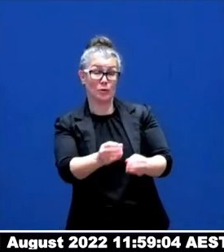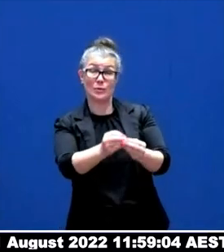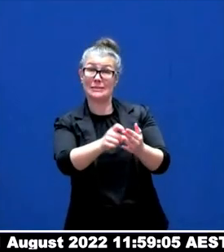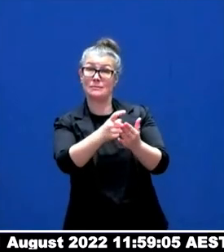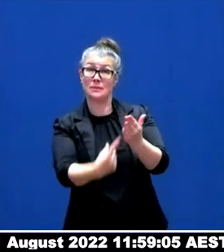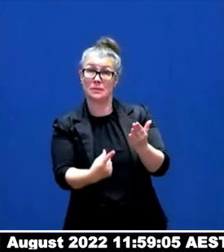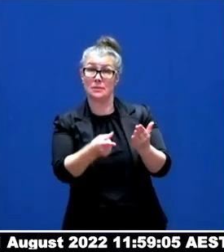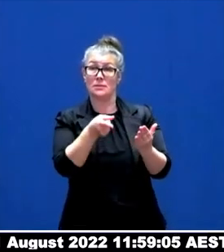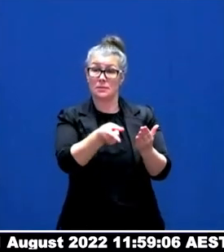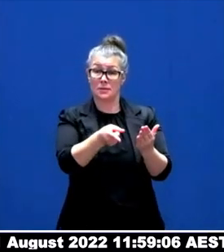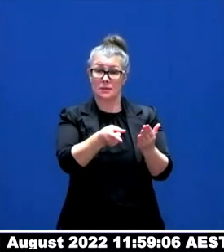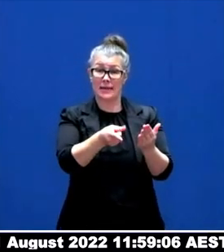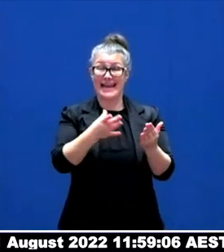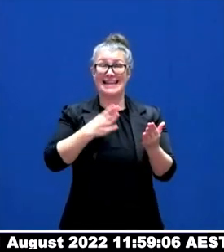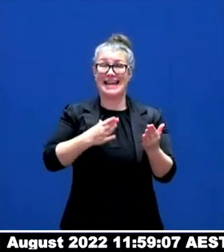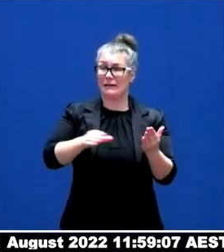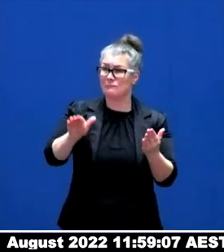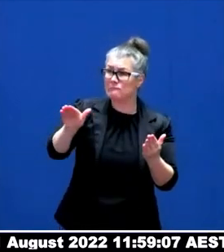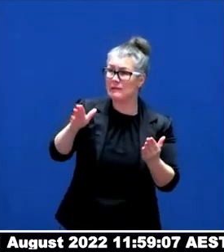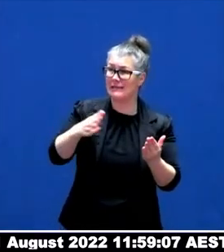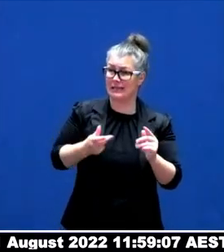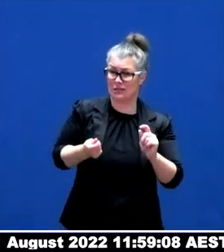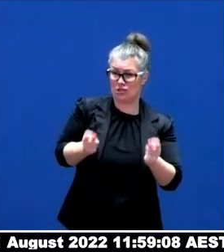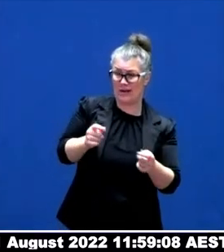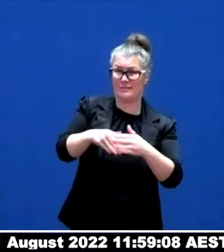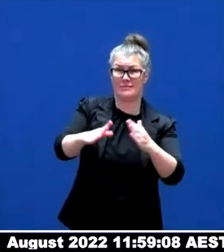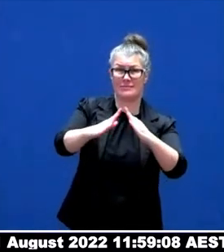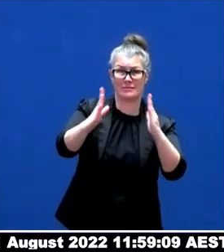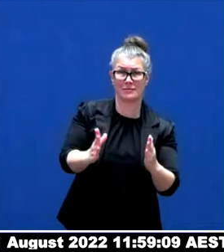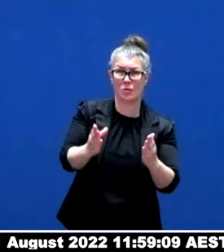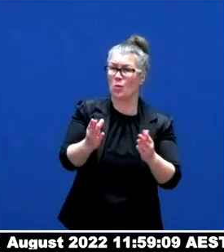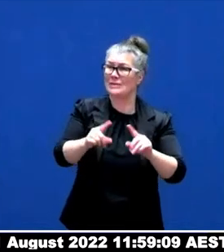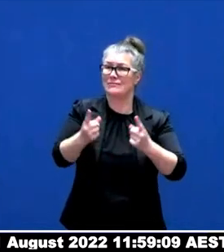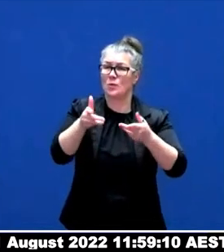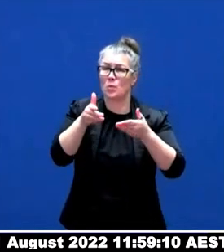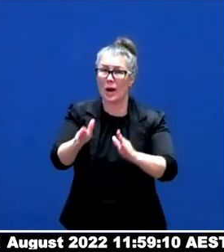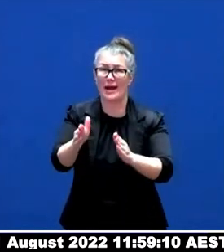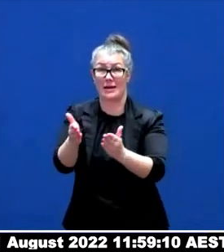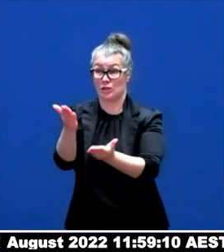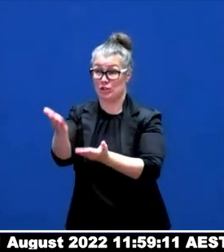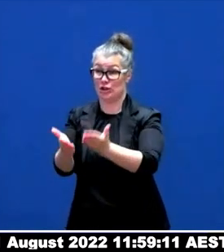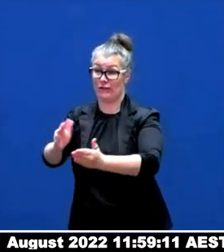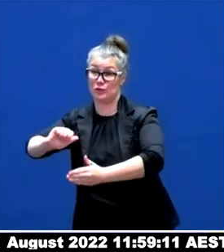required some change or some different way in which the services might need to be provided; is that right?